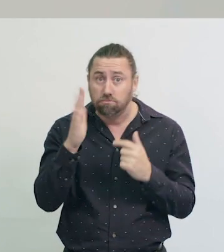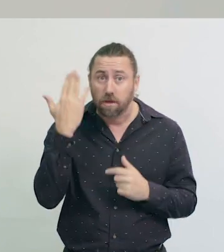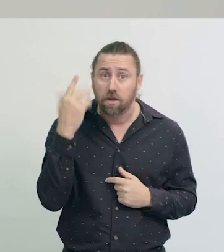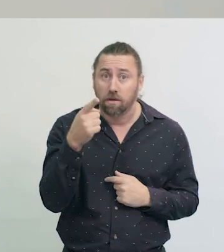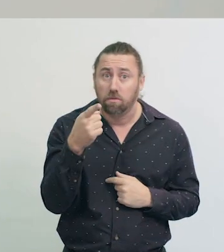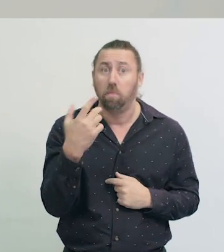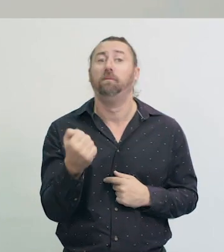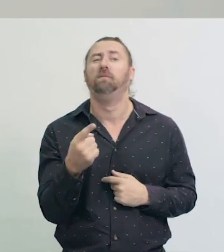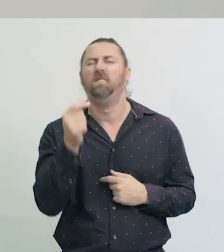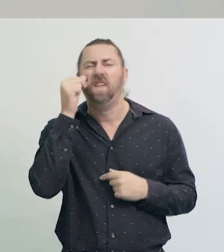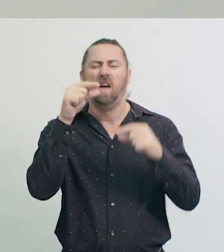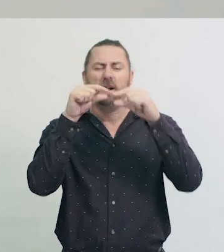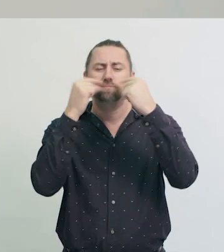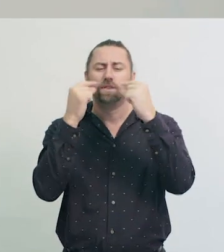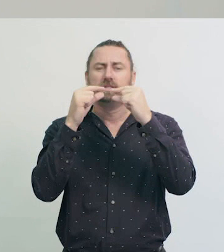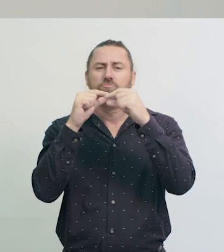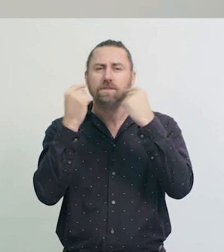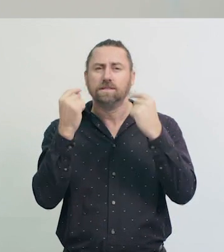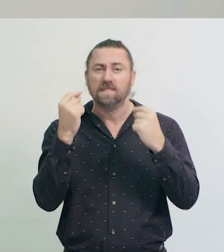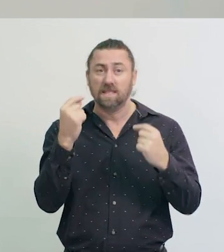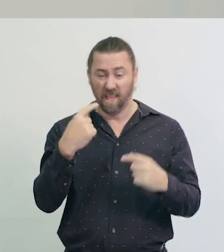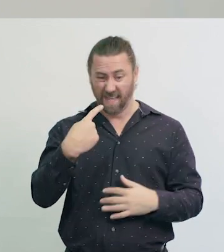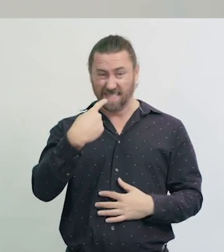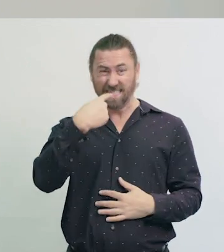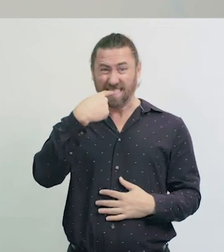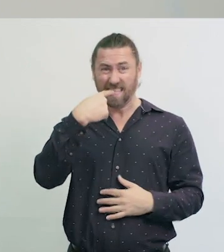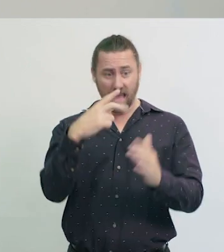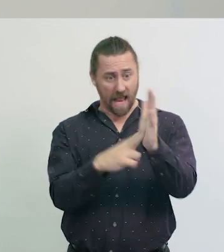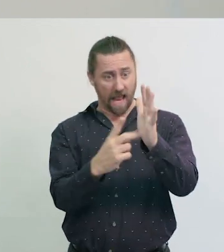Any of us who ever had braces have walked around with NASA technology in our mouths.